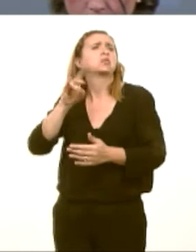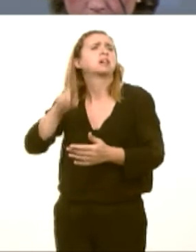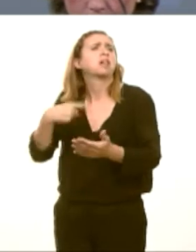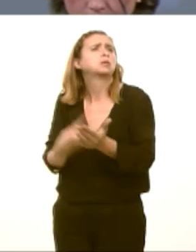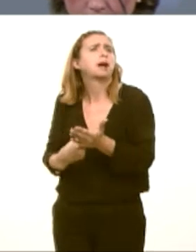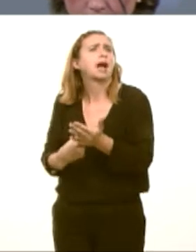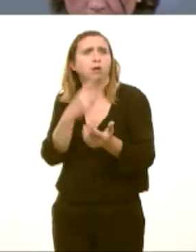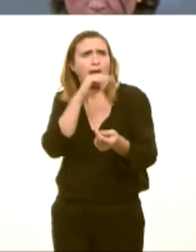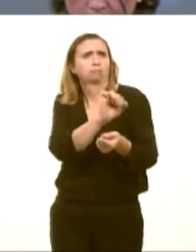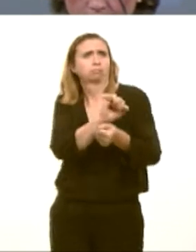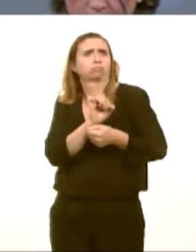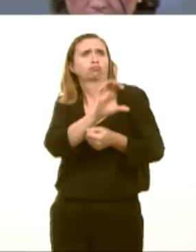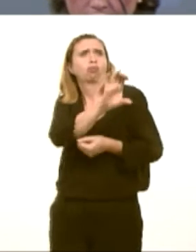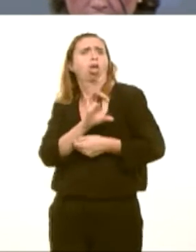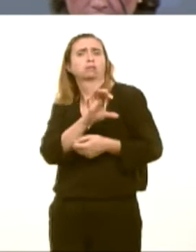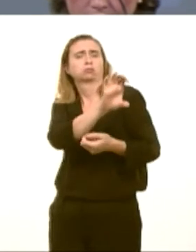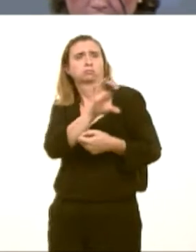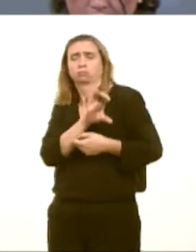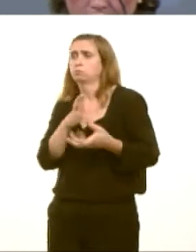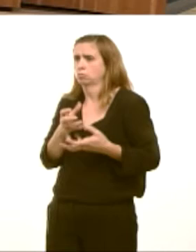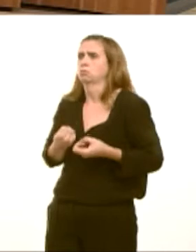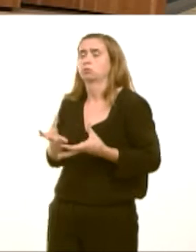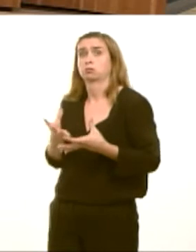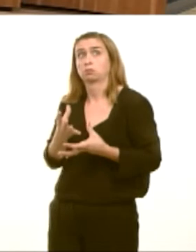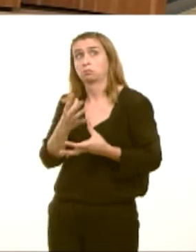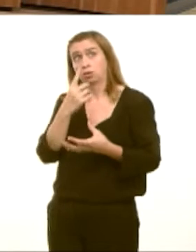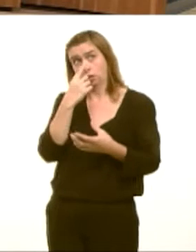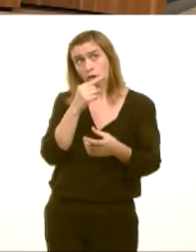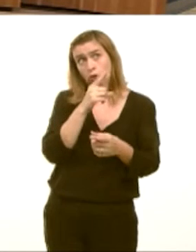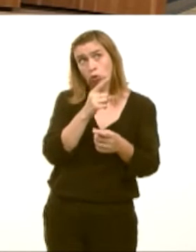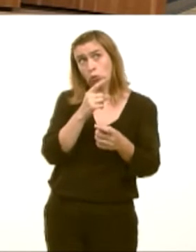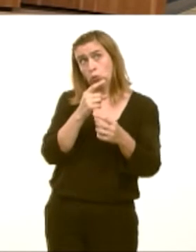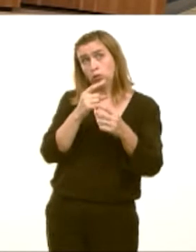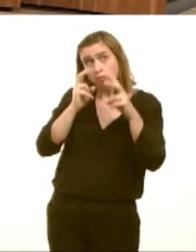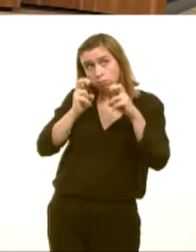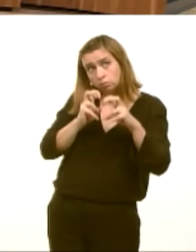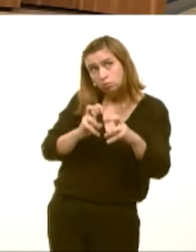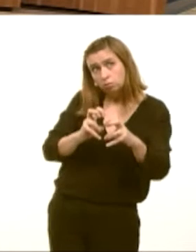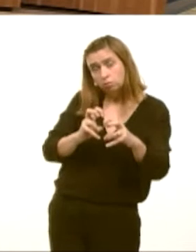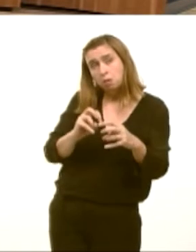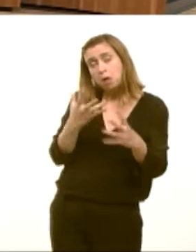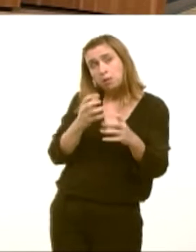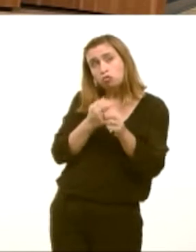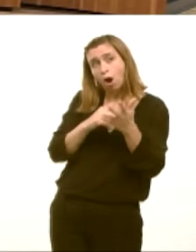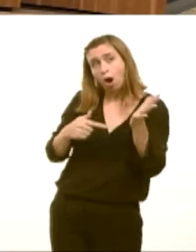or above, which is the current criteria. Will you commit the Government to look into creating a small capital grants scheme that